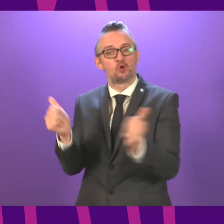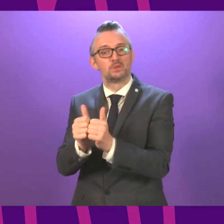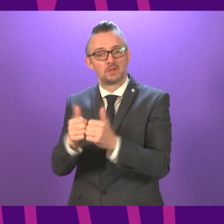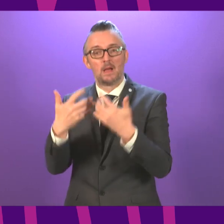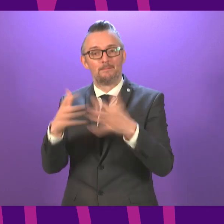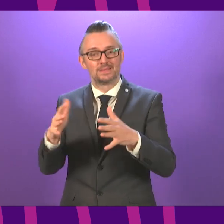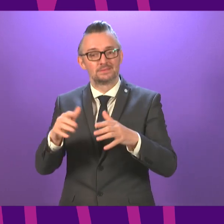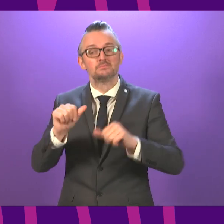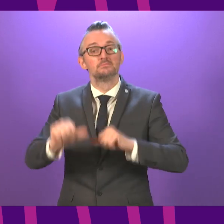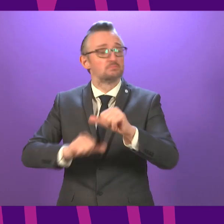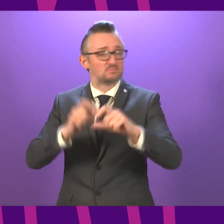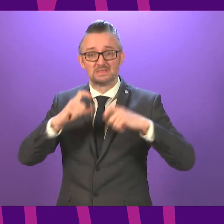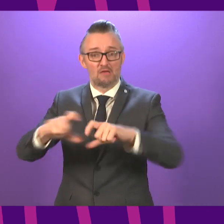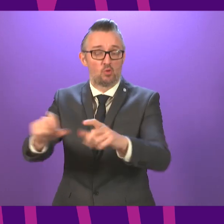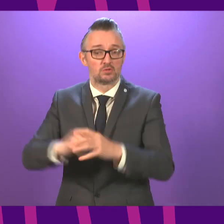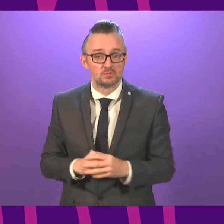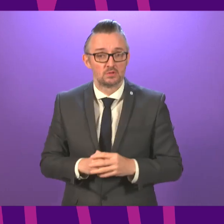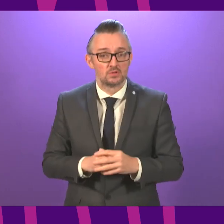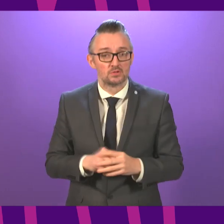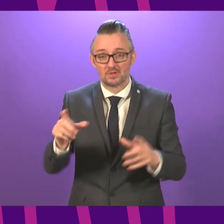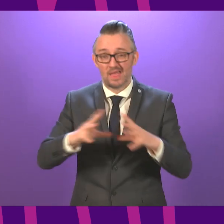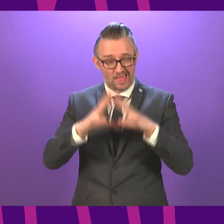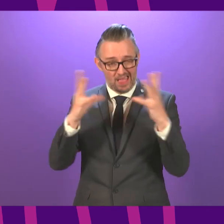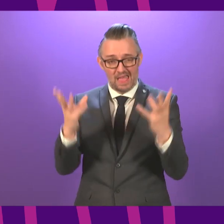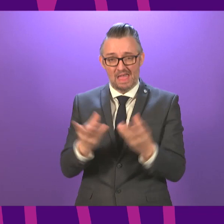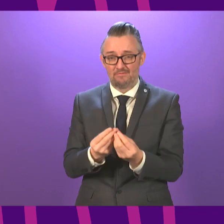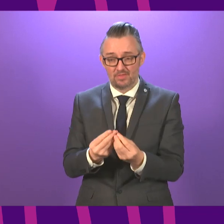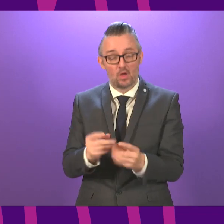All that is despite, not because of, the efforts of the Scottish National Party. The SNP